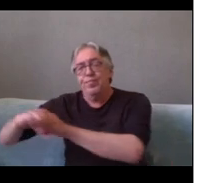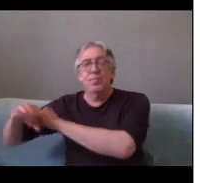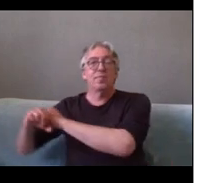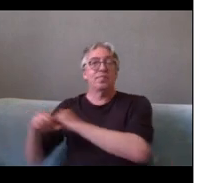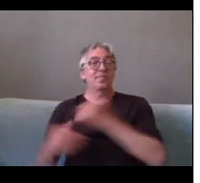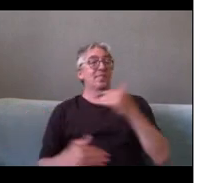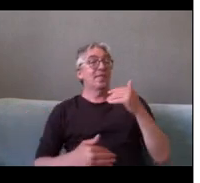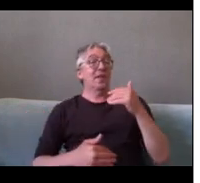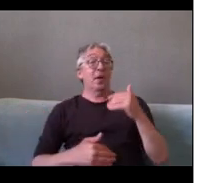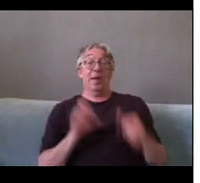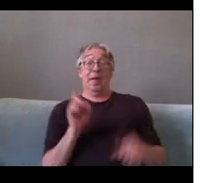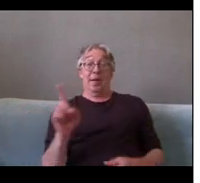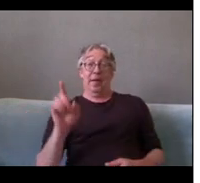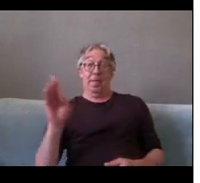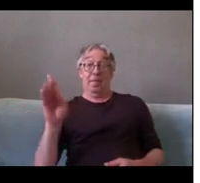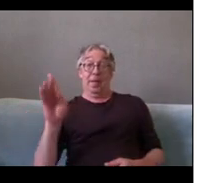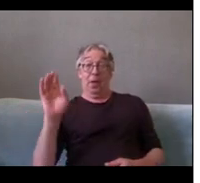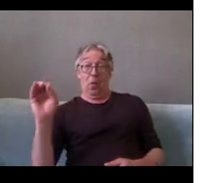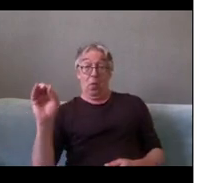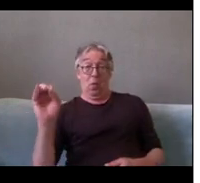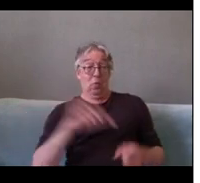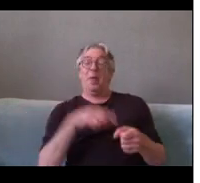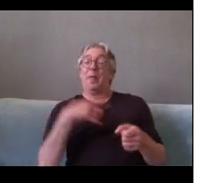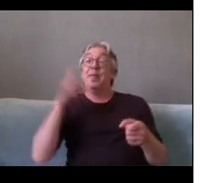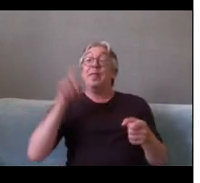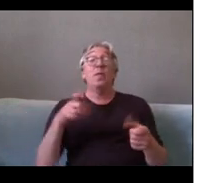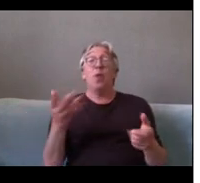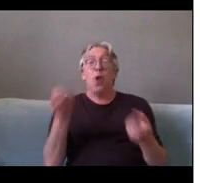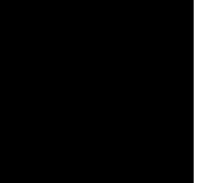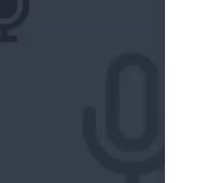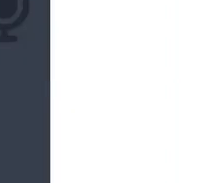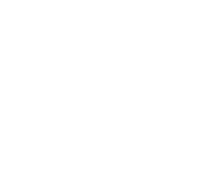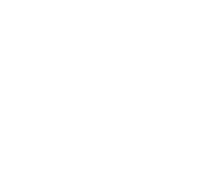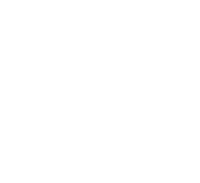on what is happening globally so that they can appreciate this locally